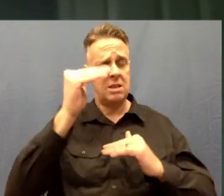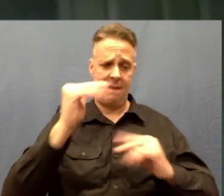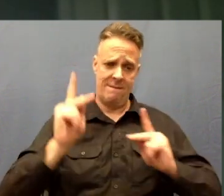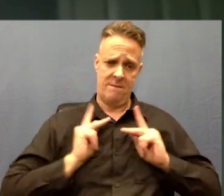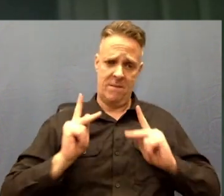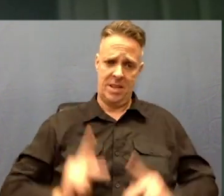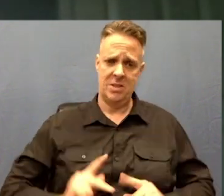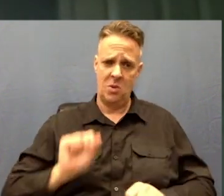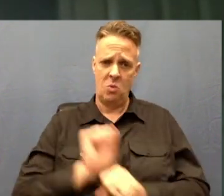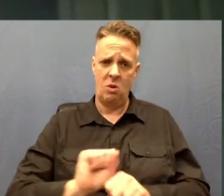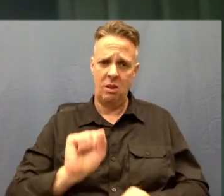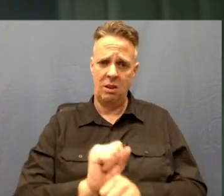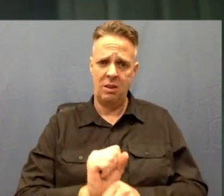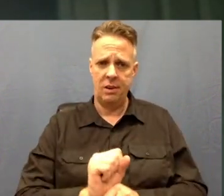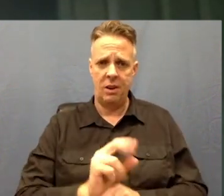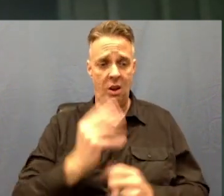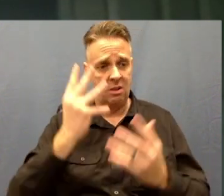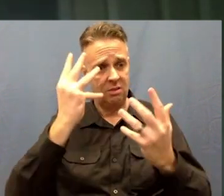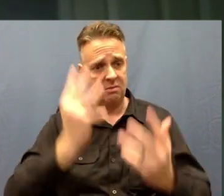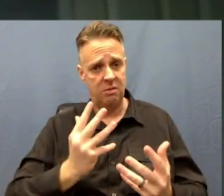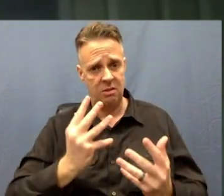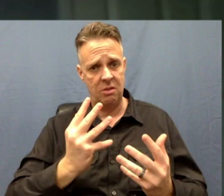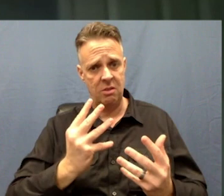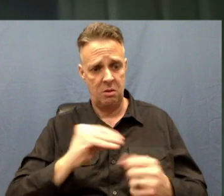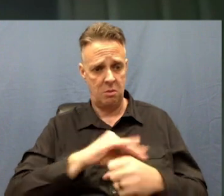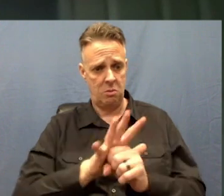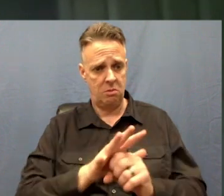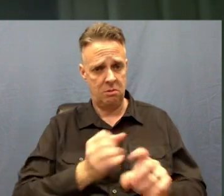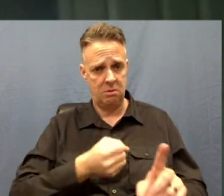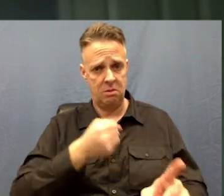PHYSICAL WORK. UNFORTUNATELY, WHEN THE PANDEMIC STARTED, MANY OF THOSE